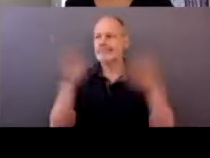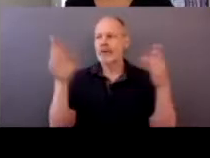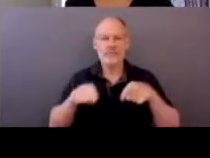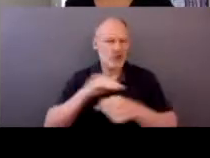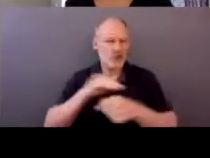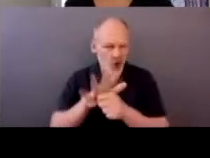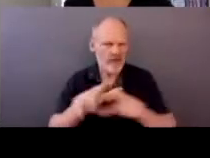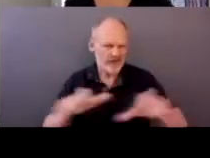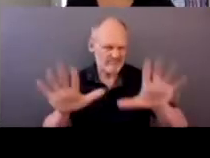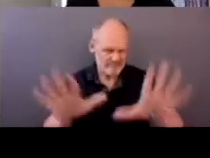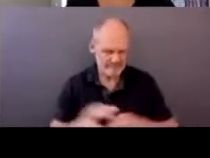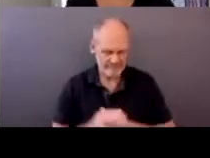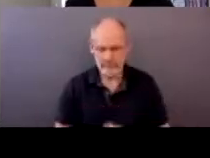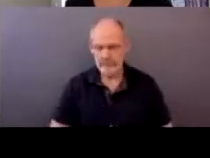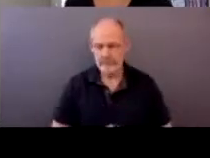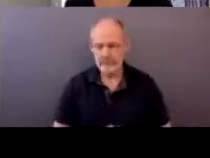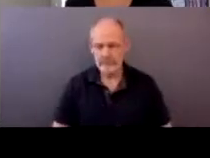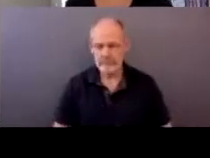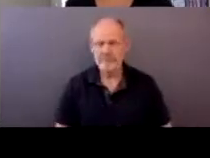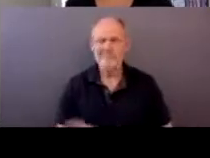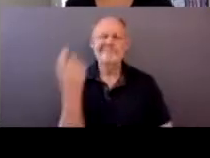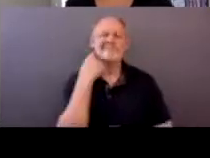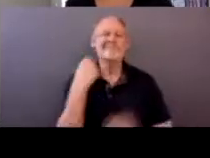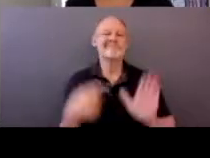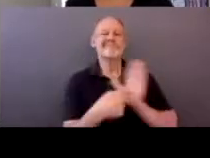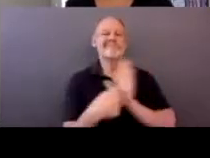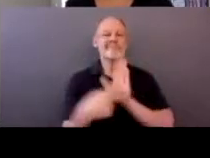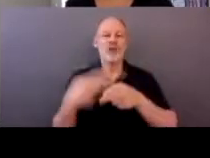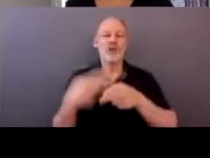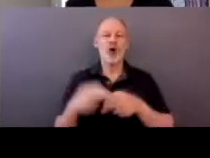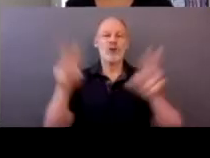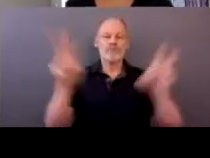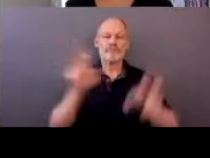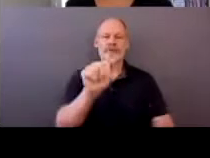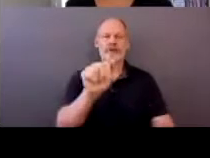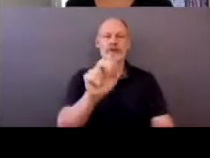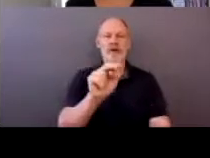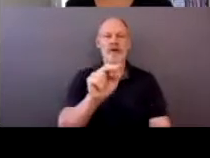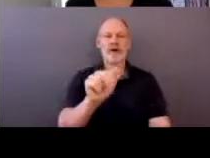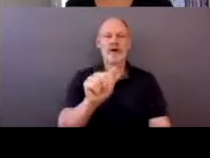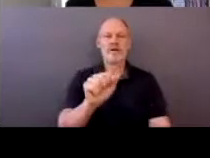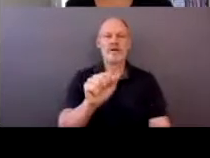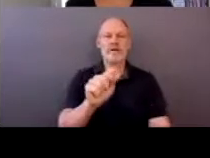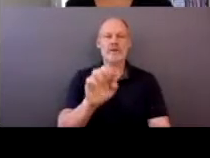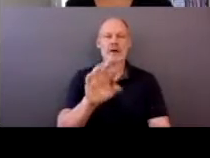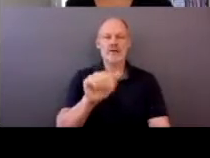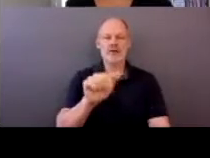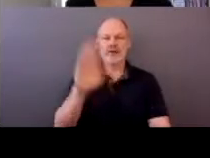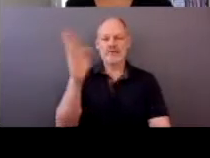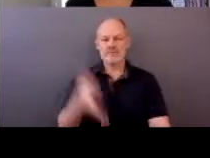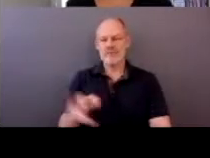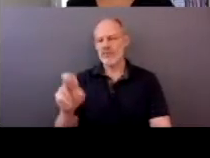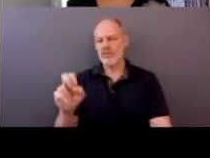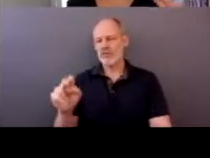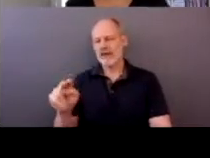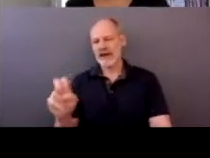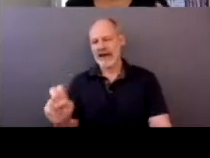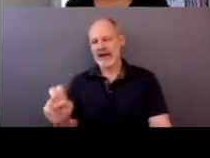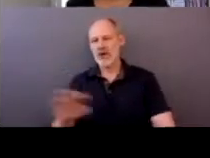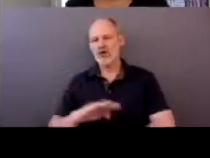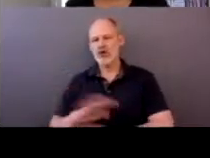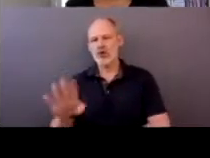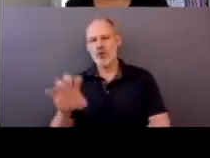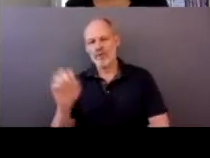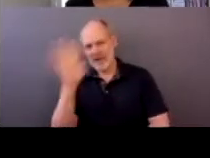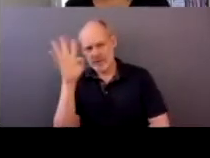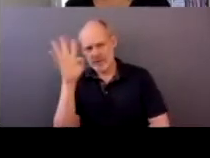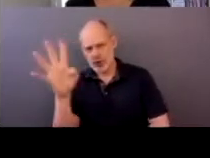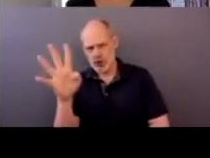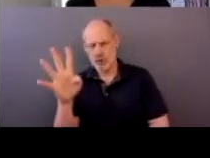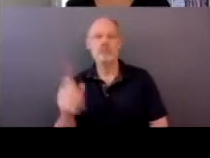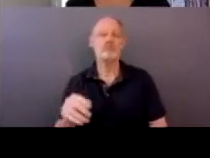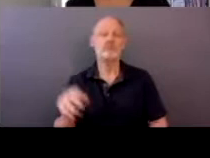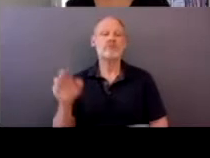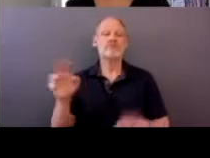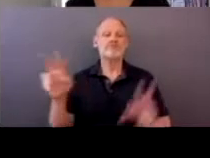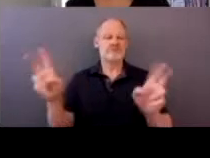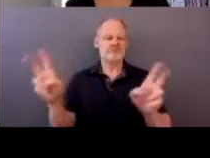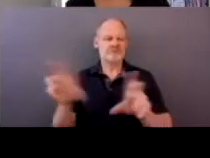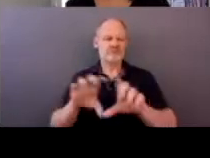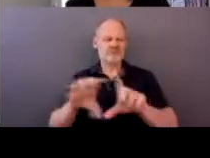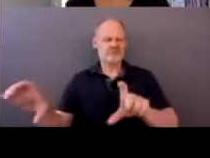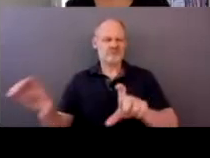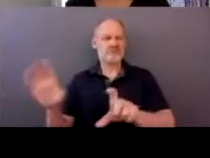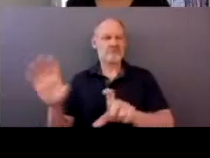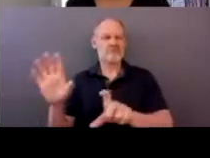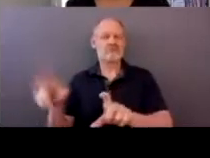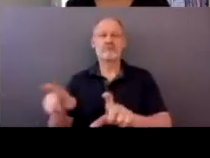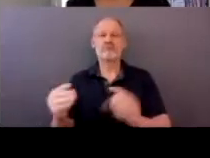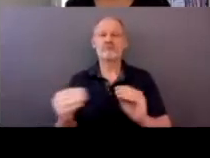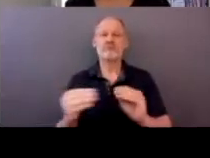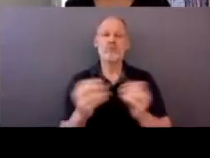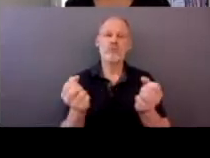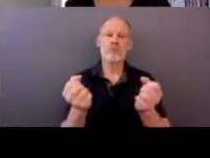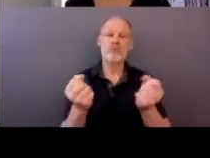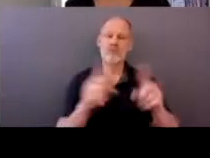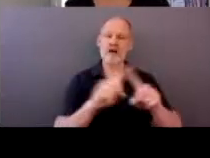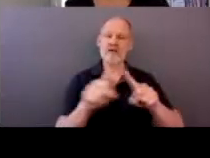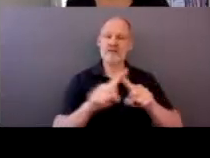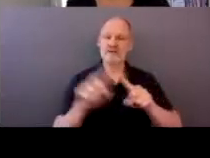exhibitions which was multi-media focused and had significant video content. We offered codes